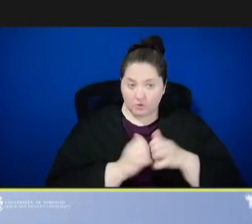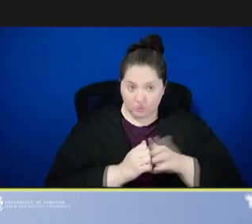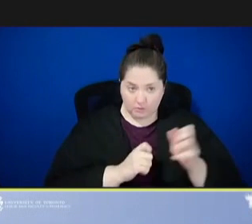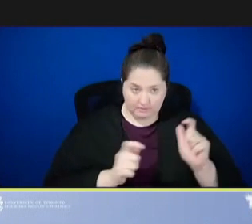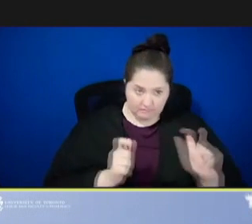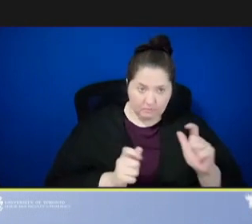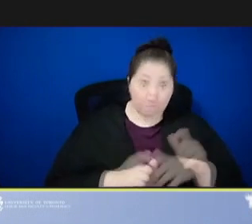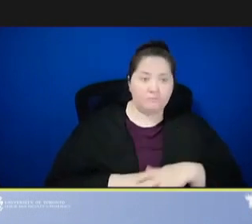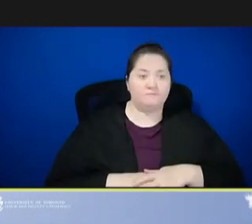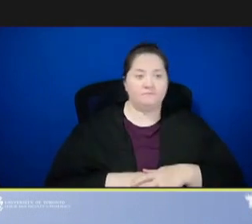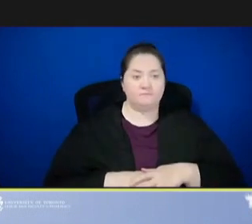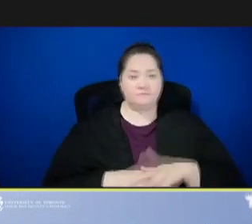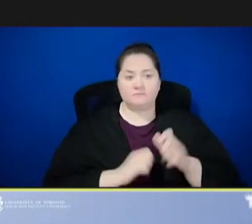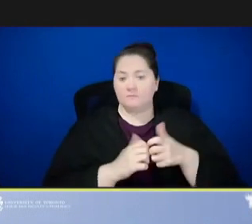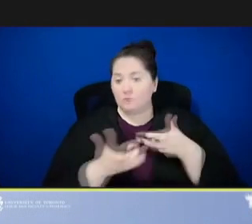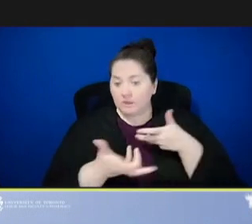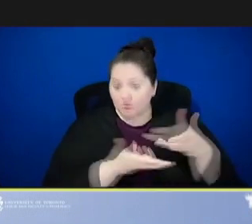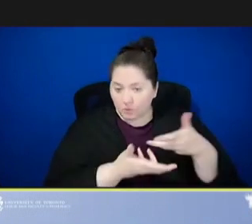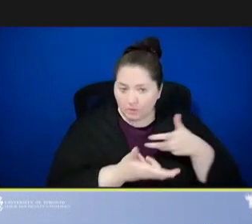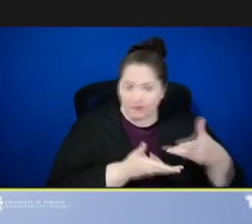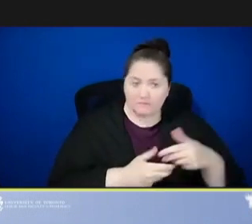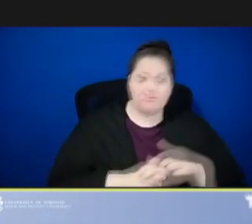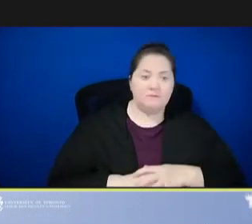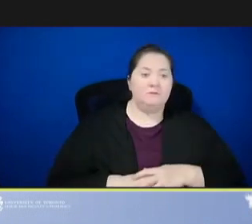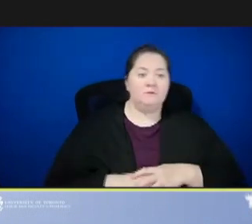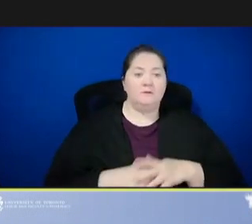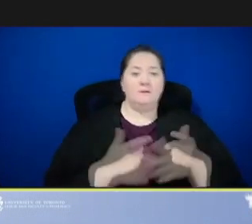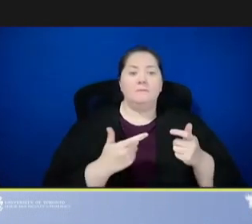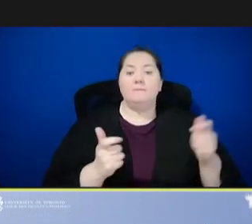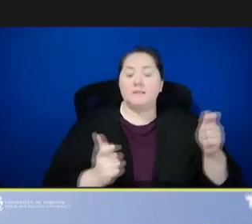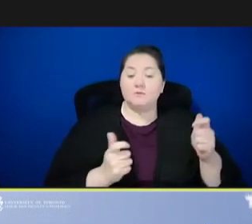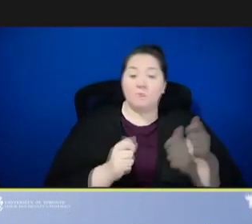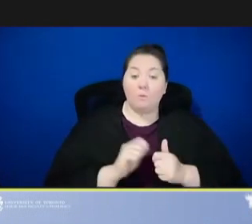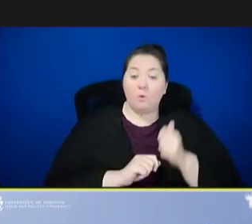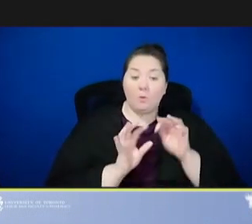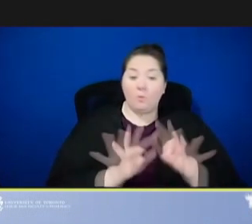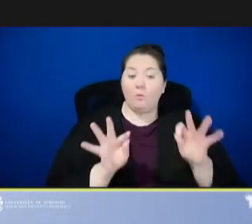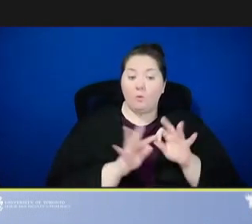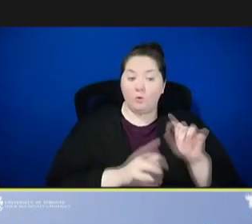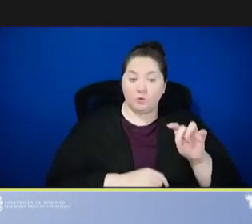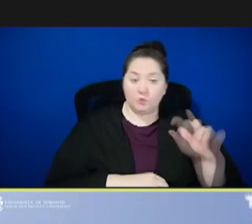how we interact with them, and the biggest or the most important tool that we use is the card